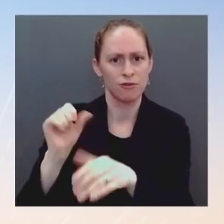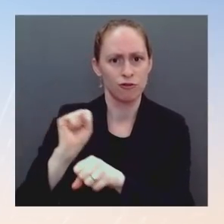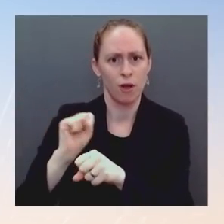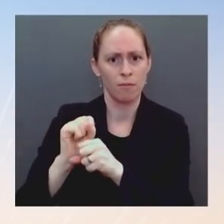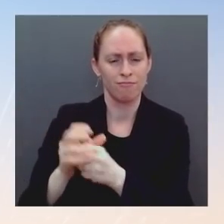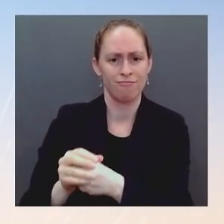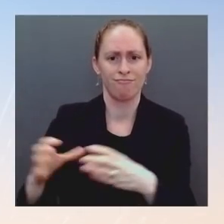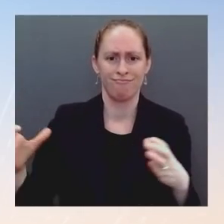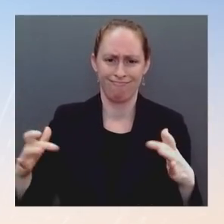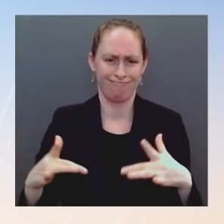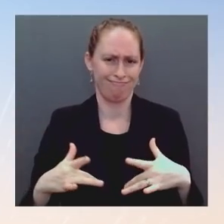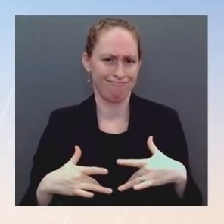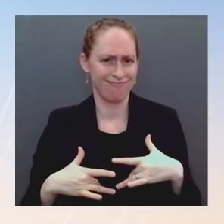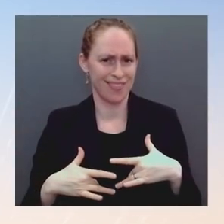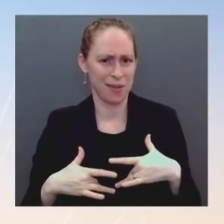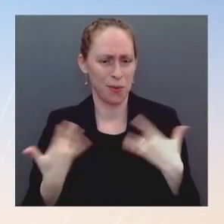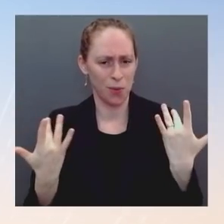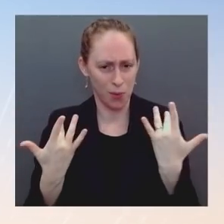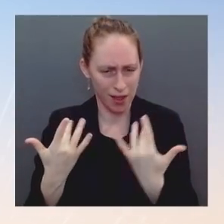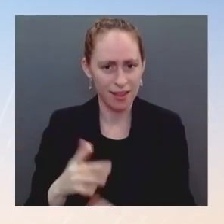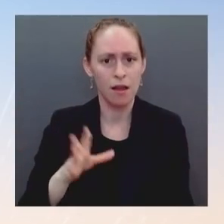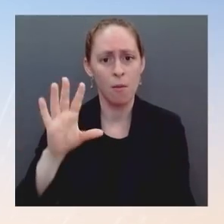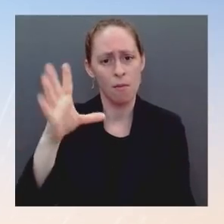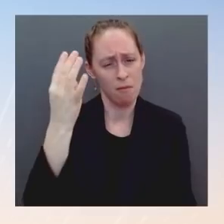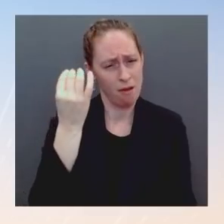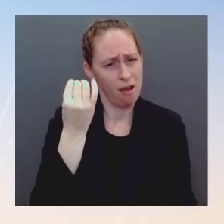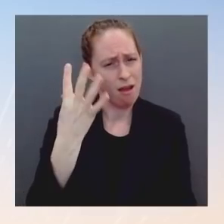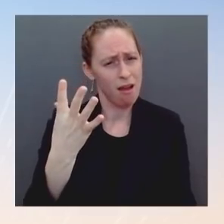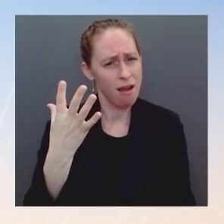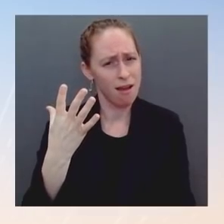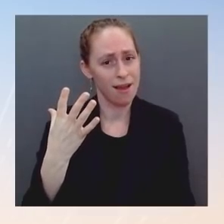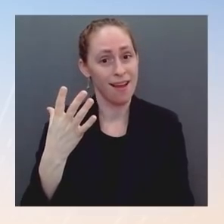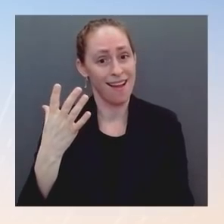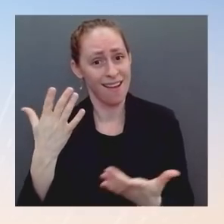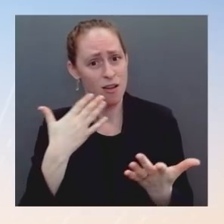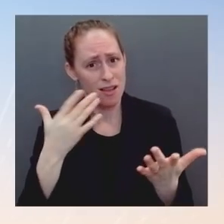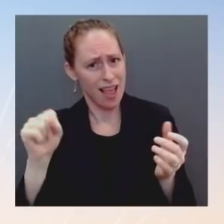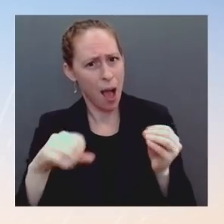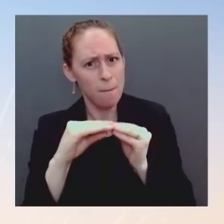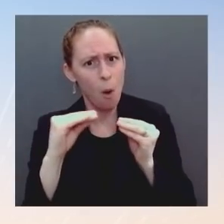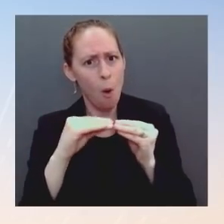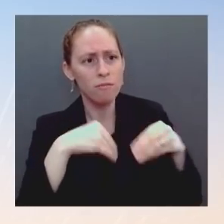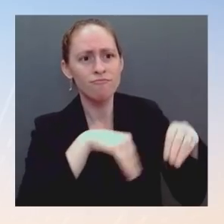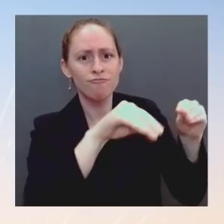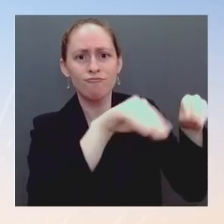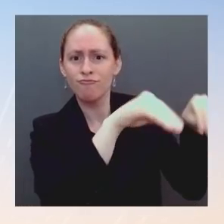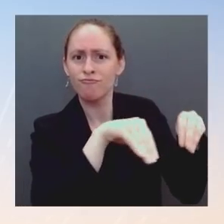even more but for pandemic- induced supply chain challenges. For example, the Port of Oakland,